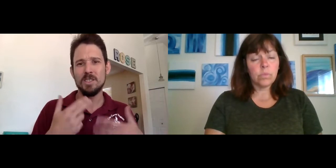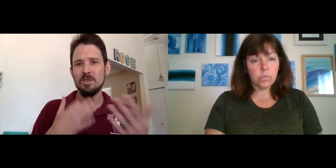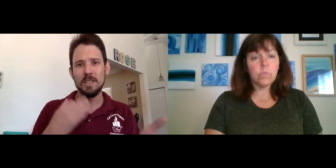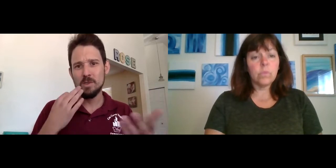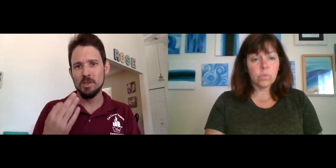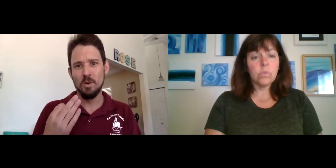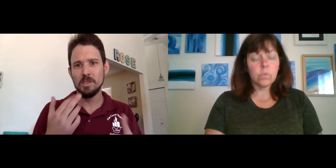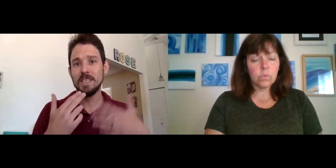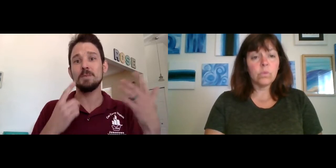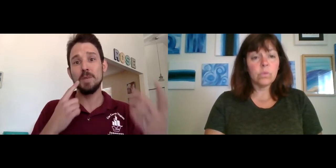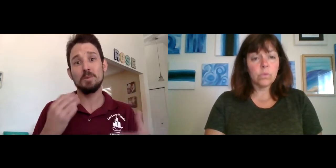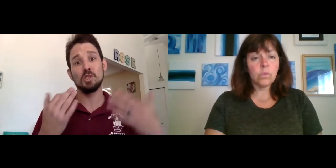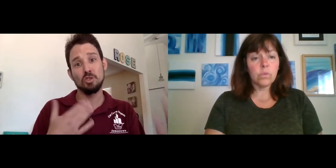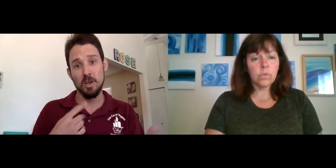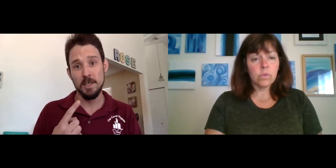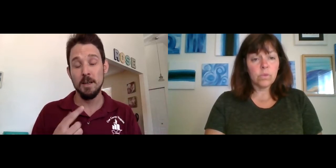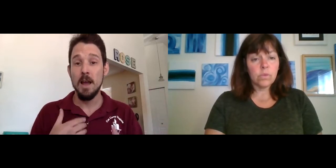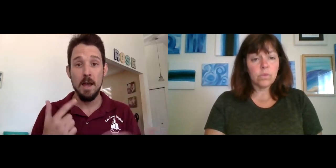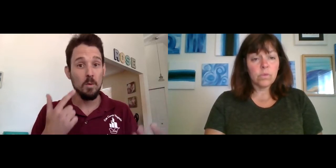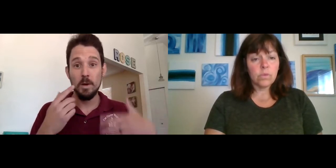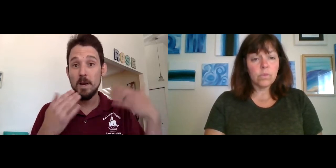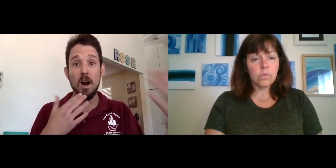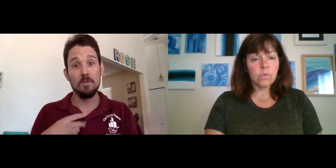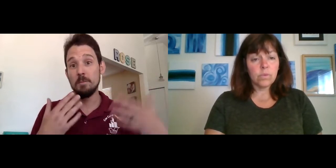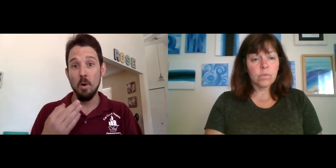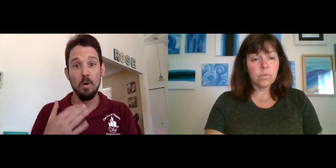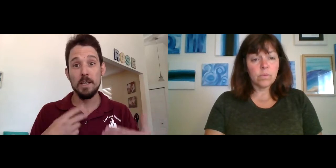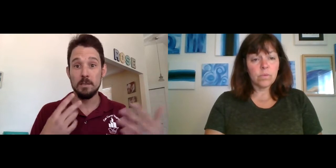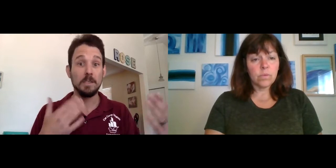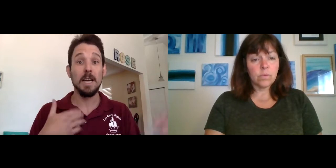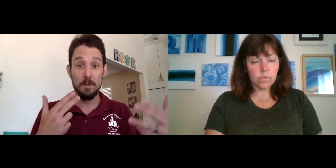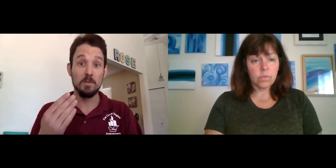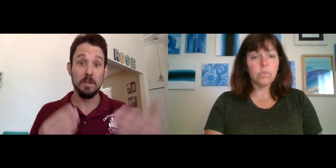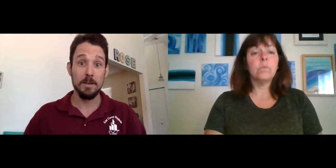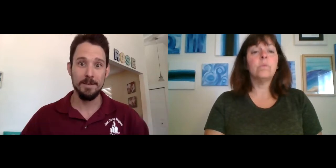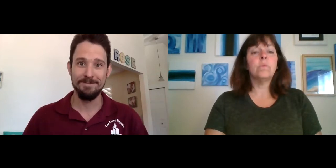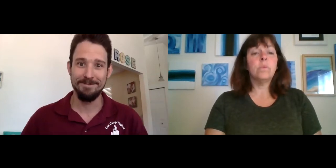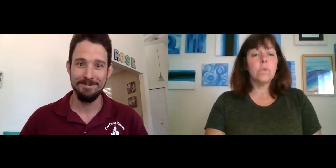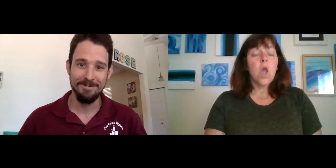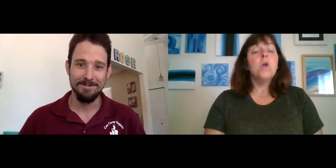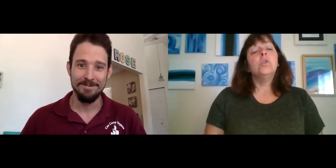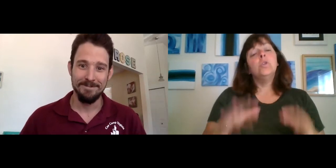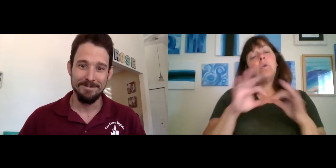great resource to get people started and we will be offering more time goes on more